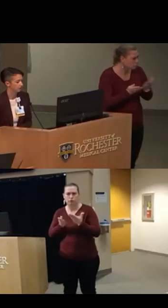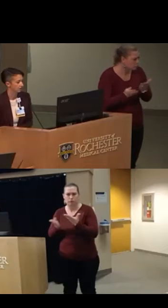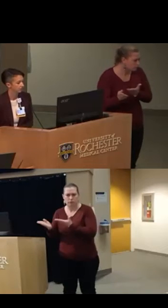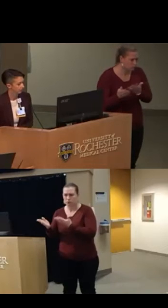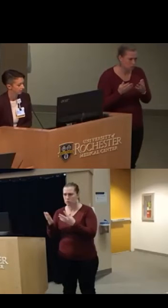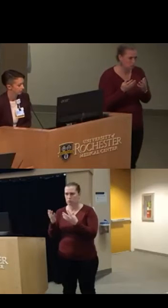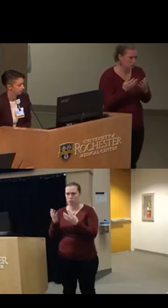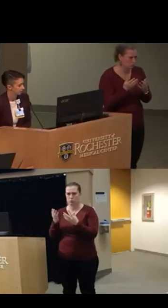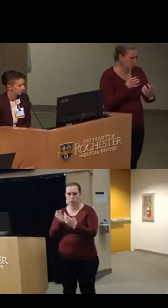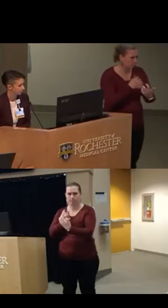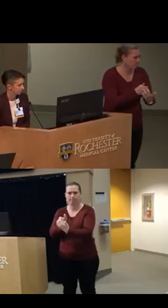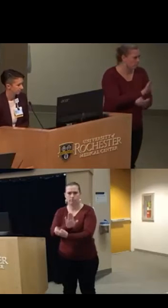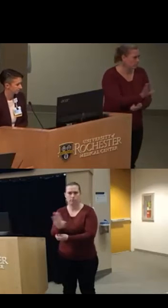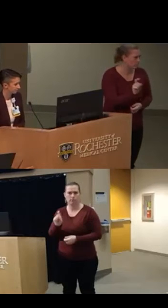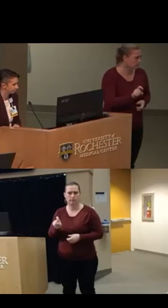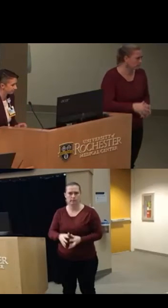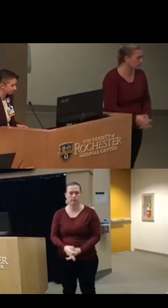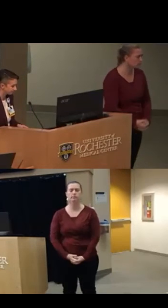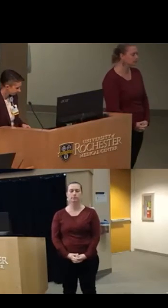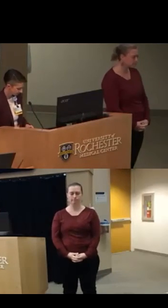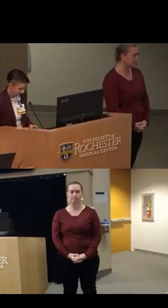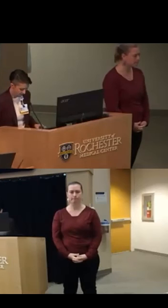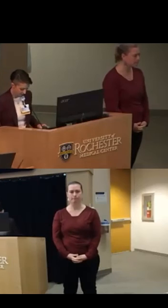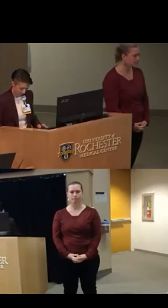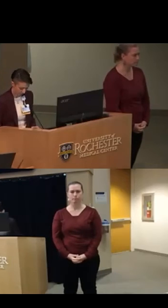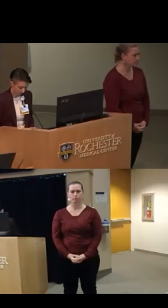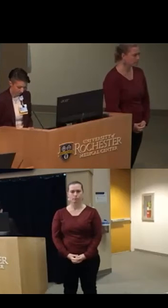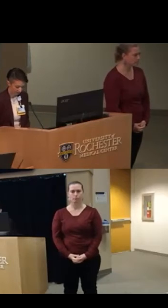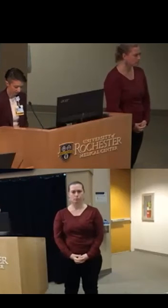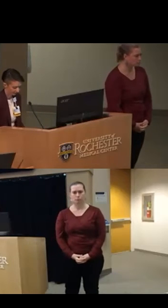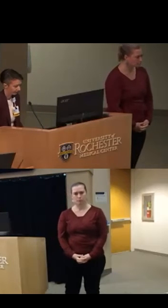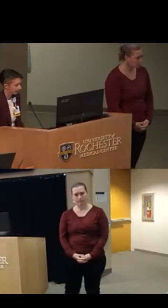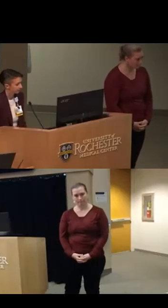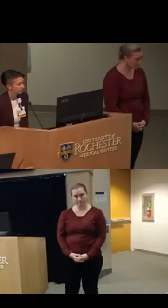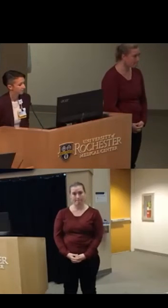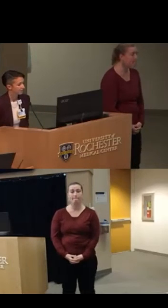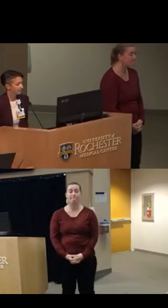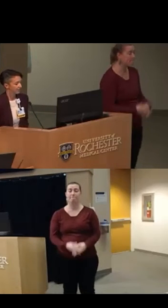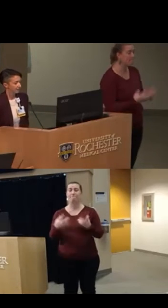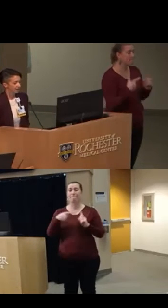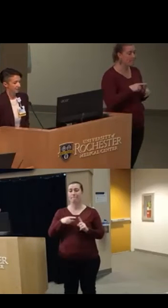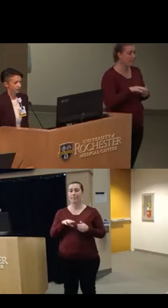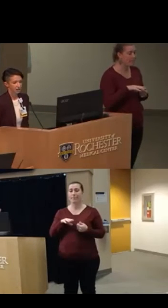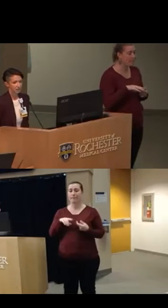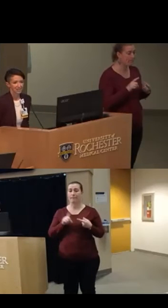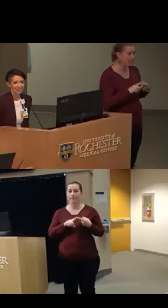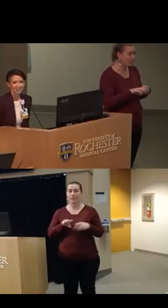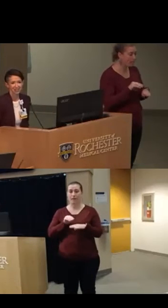needs of the organization so starting with counseling this our bread and butter of